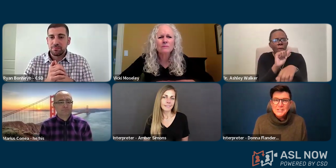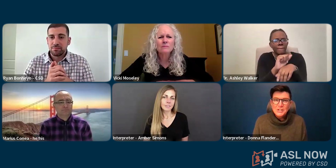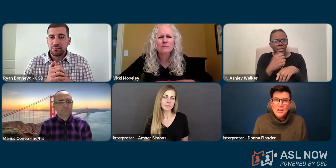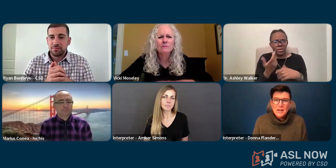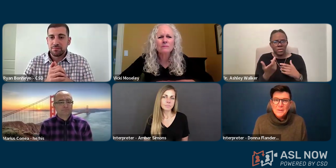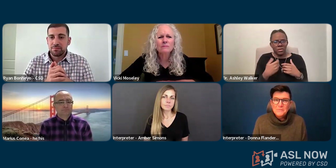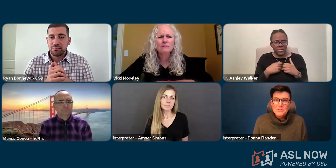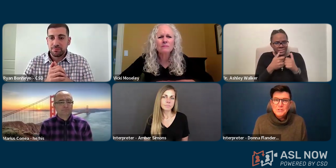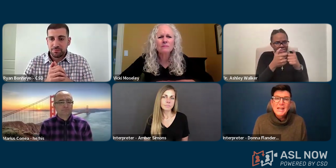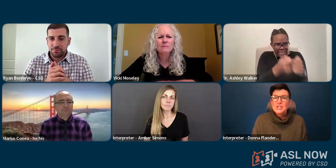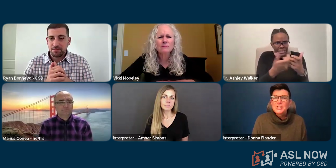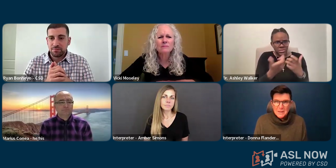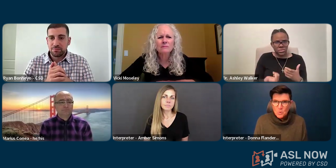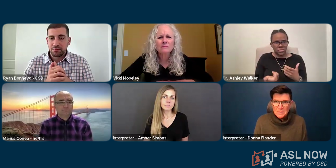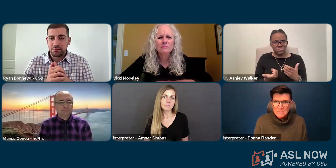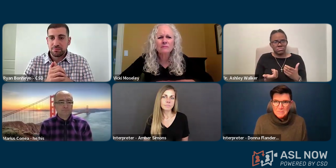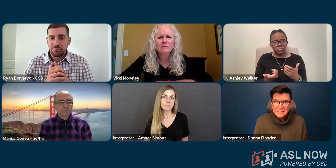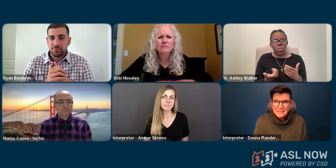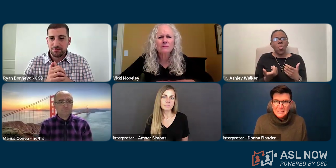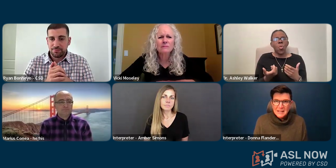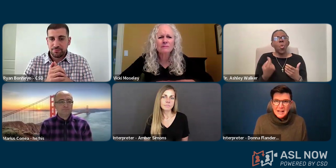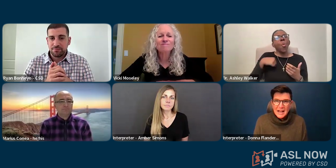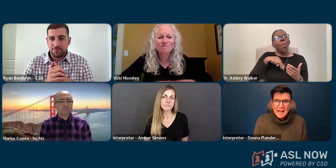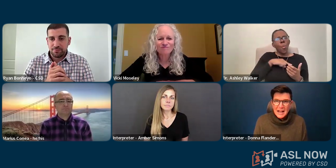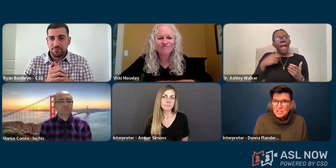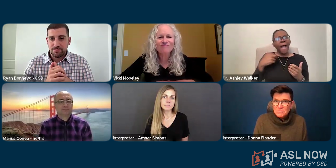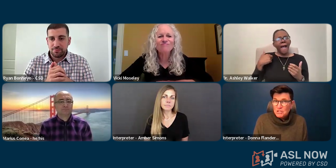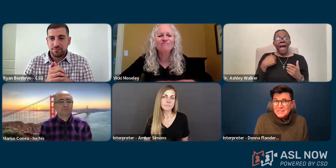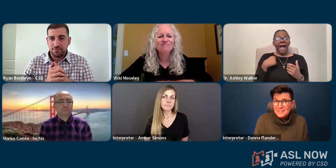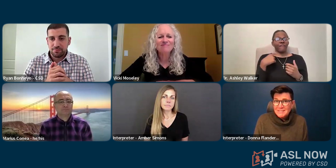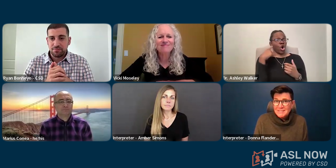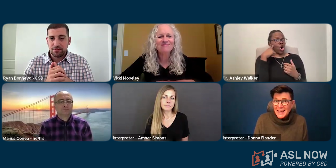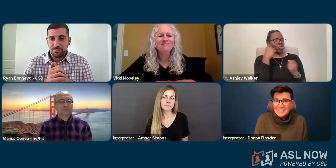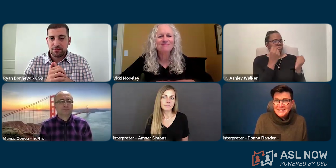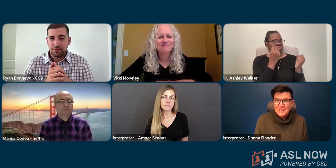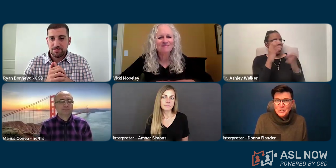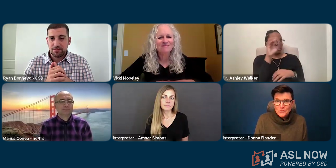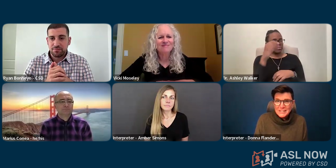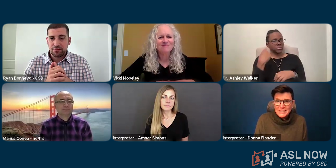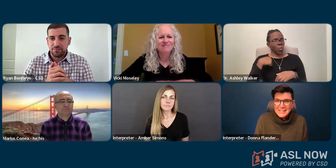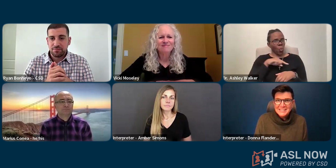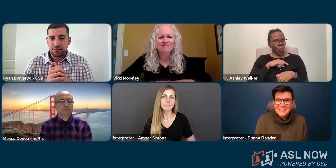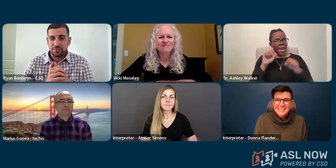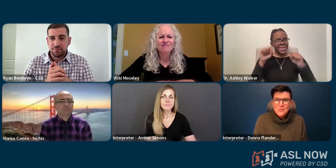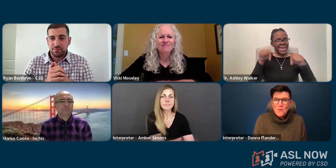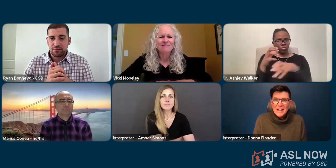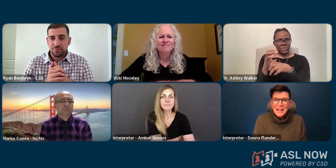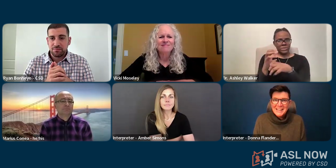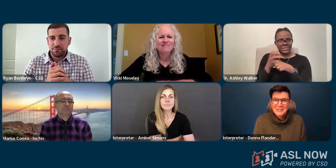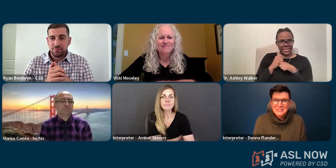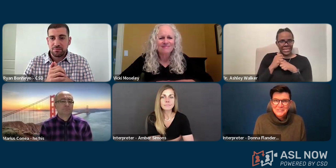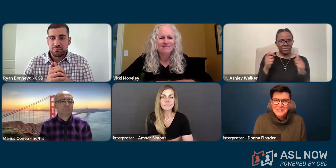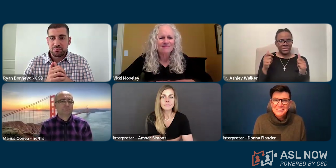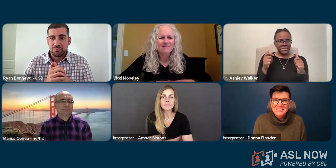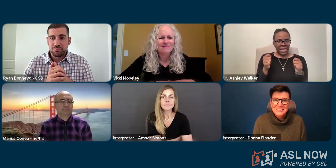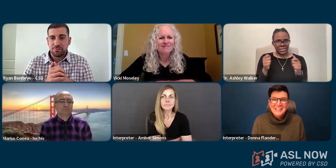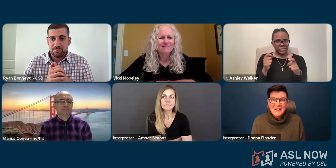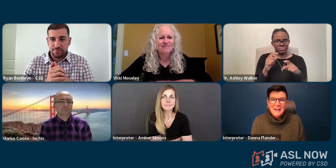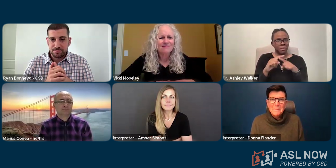ask to change my appointment, I could just text your front desk. Why is it so difficult?